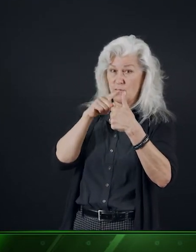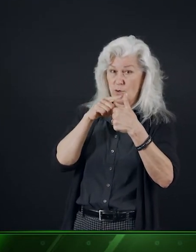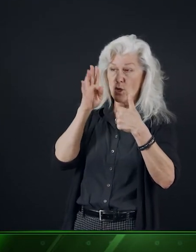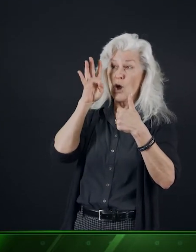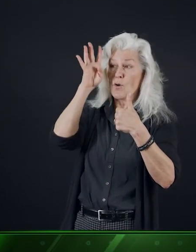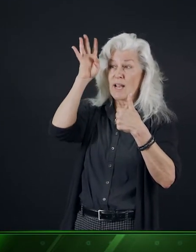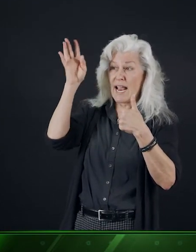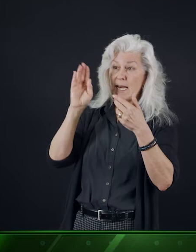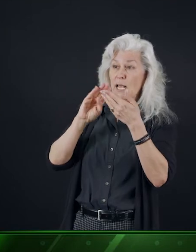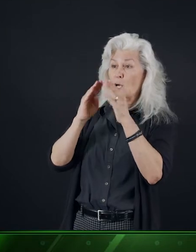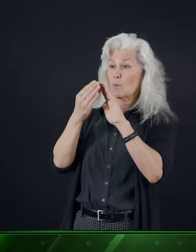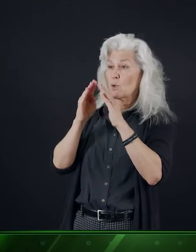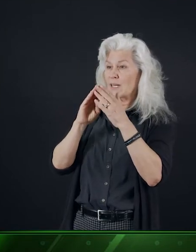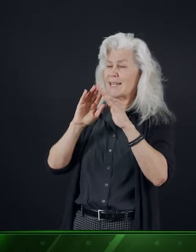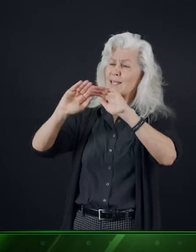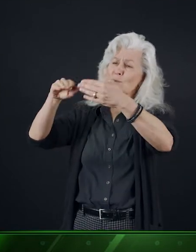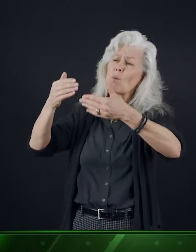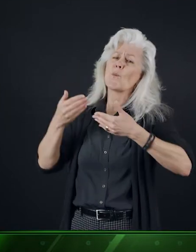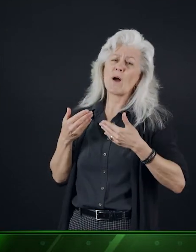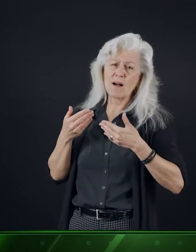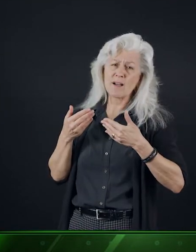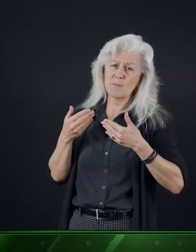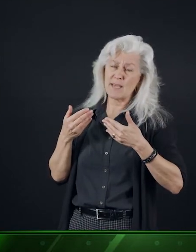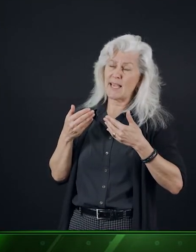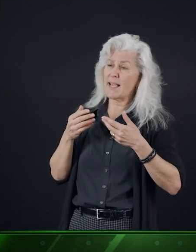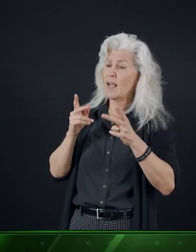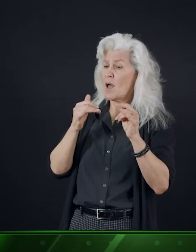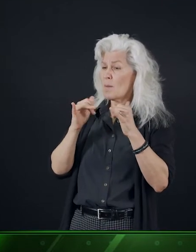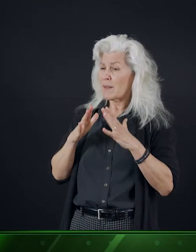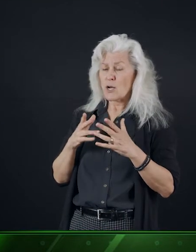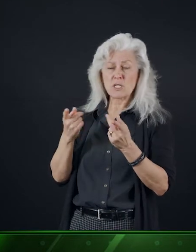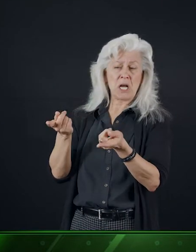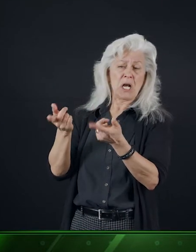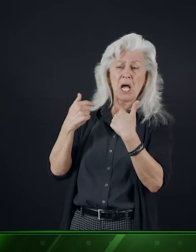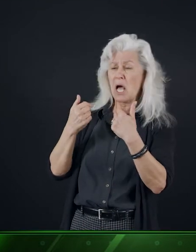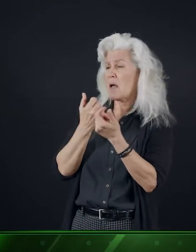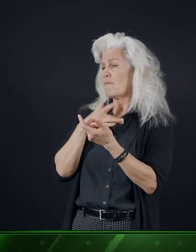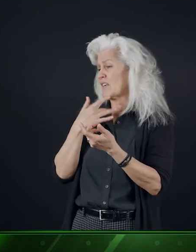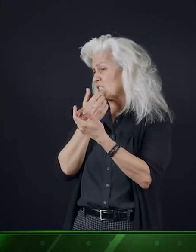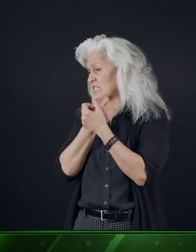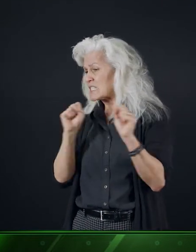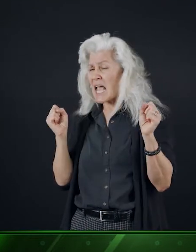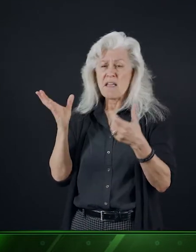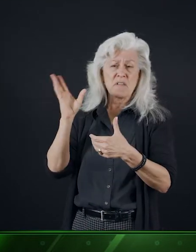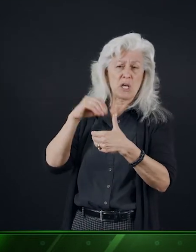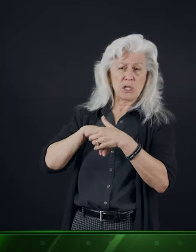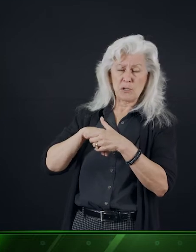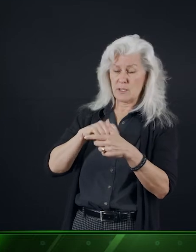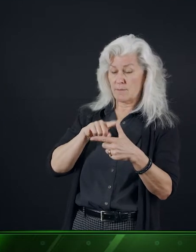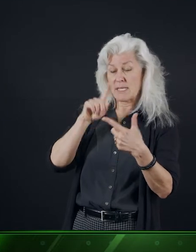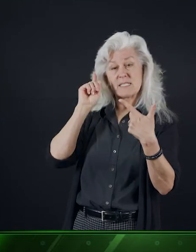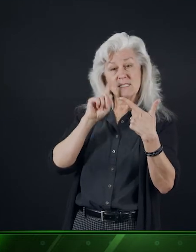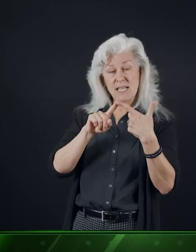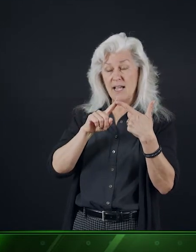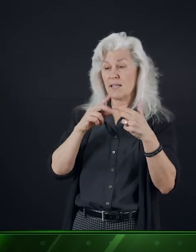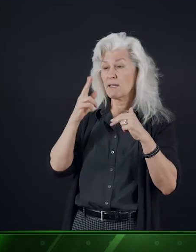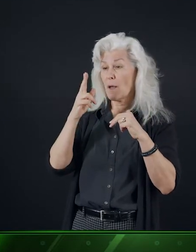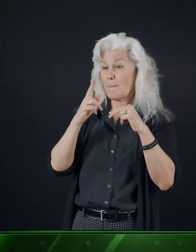where players can come as they are, feel safe and included. Second, building out even more accessibility features,